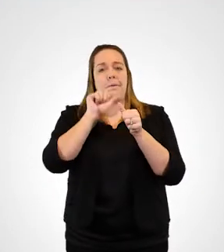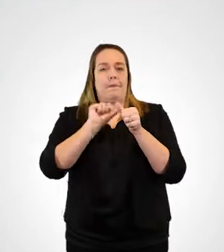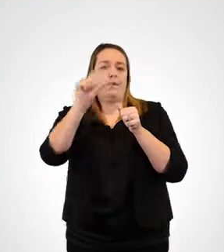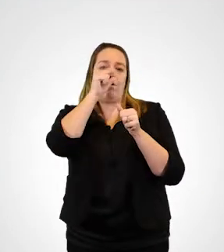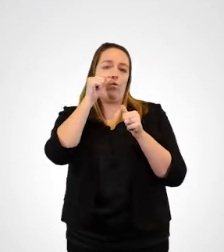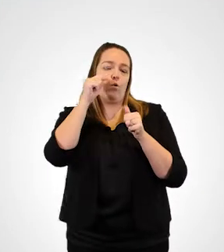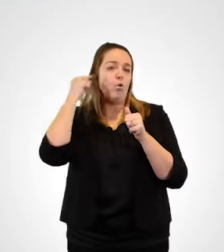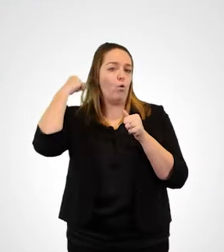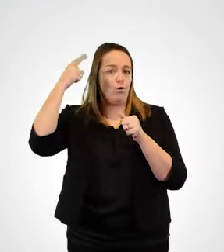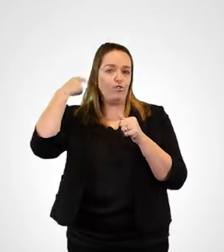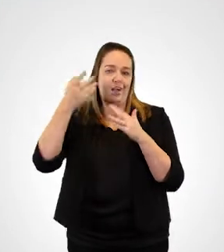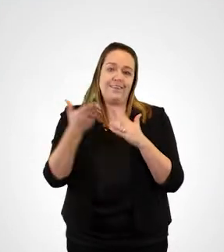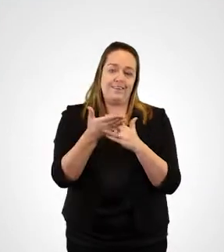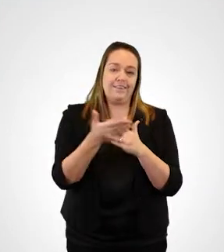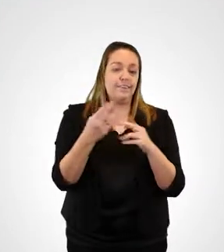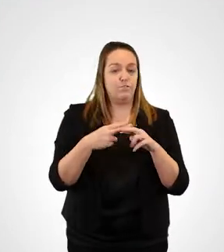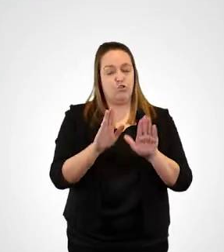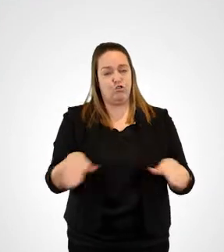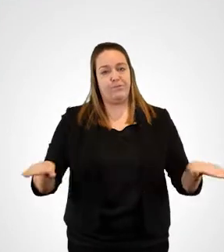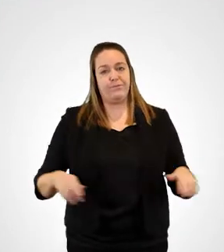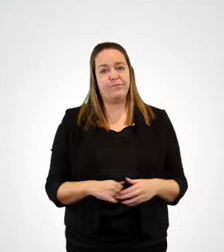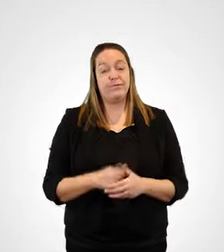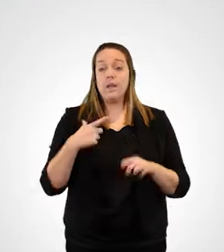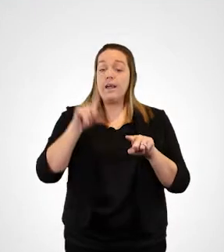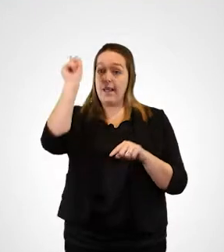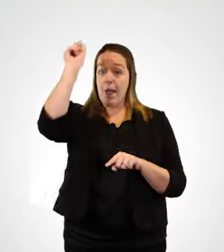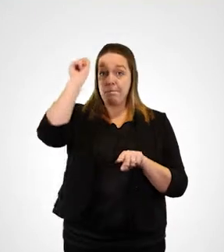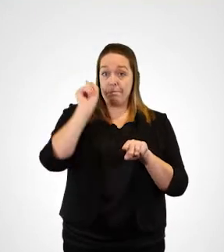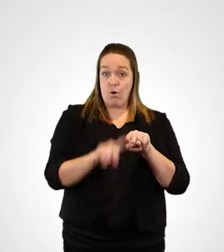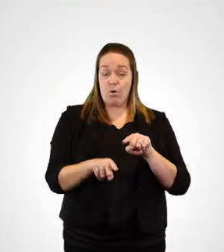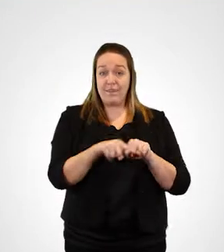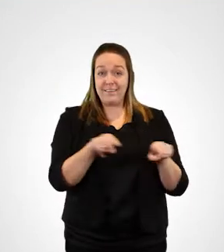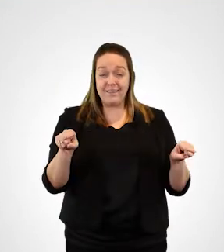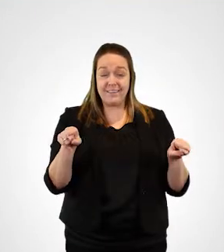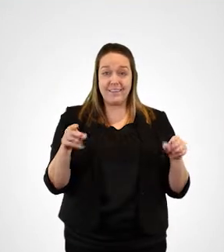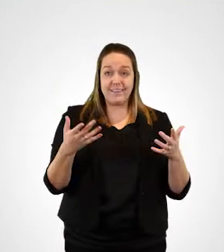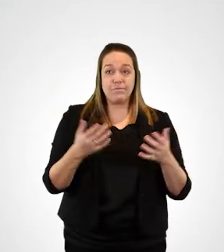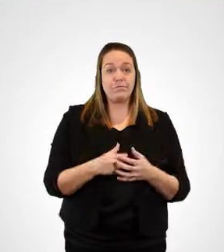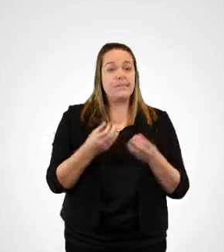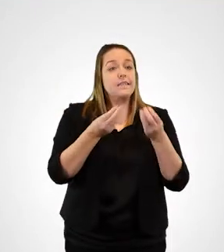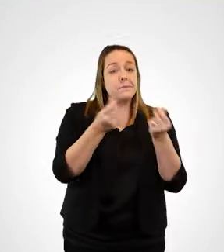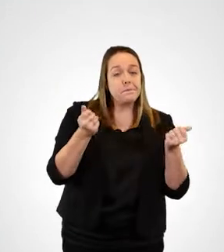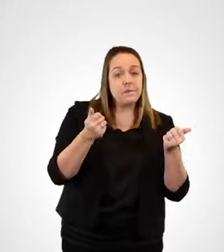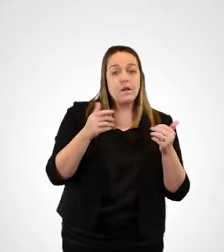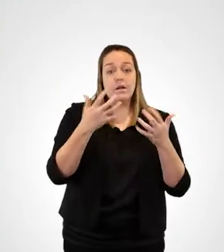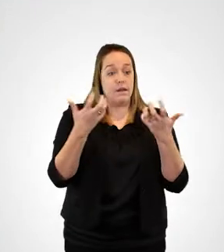that can be provided to children, because for most of them now it's at least some and for many kids it's a great deal.